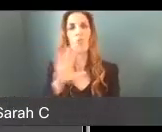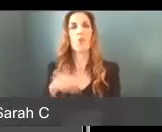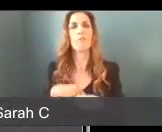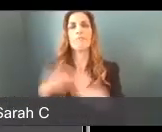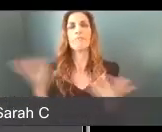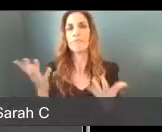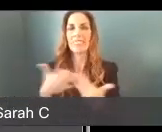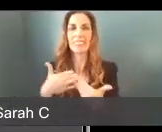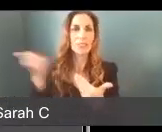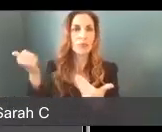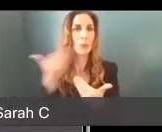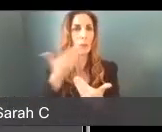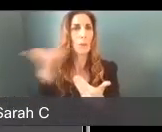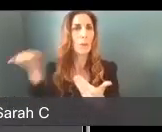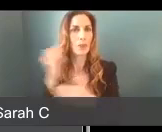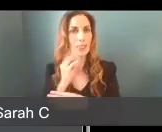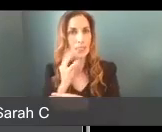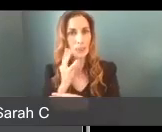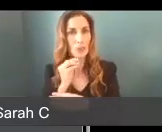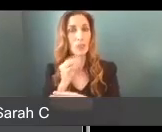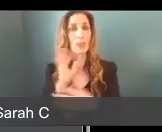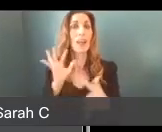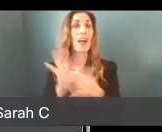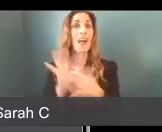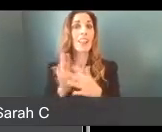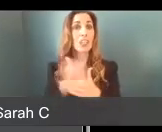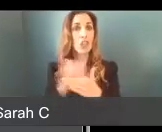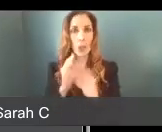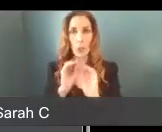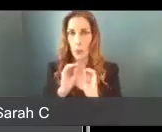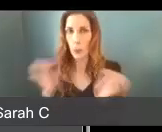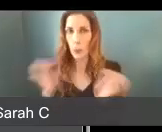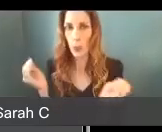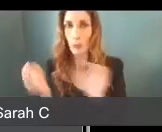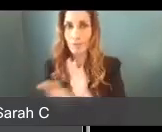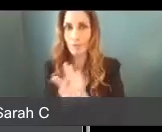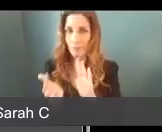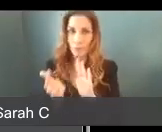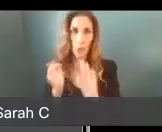It will eliminate link sharing and the need to use a token to book your appointment.